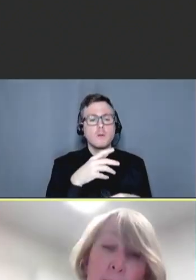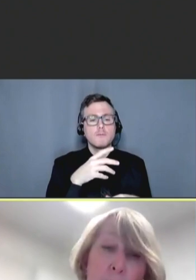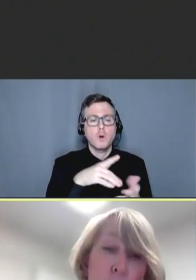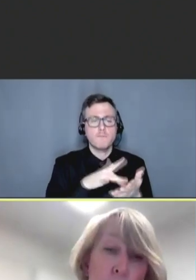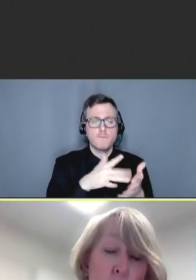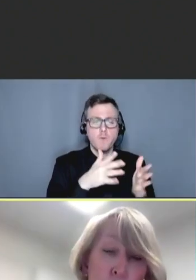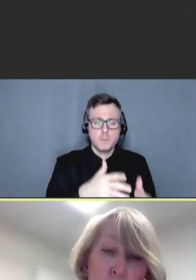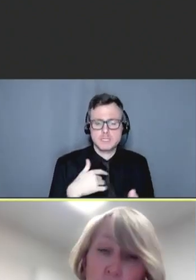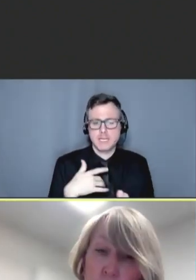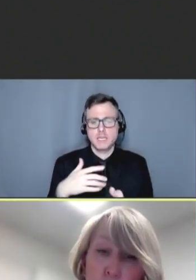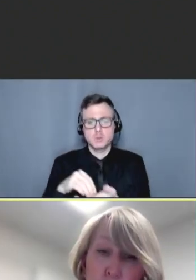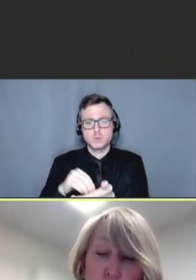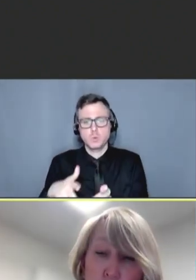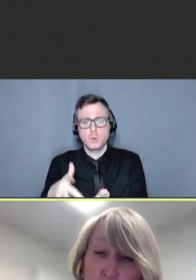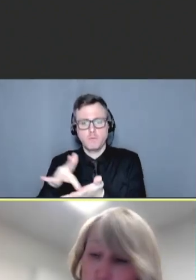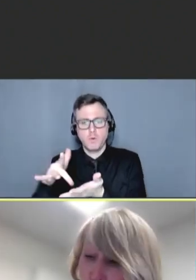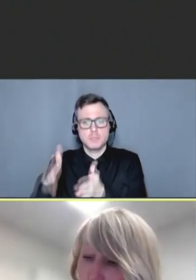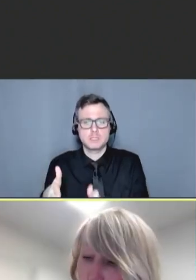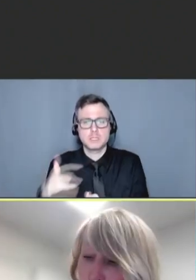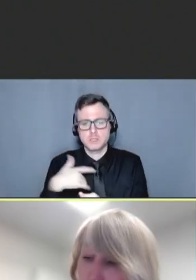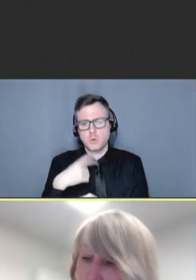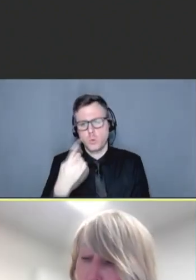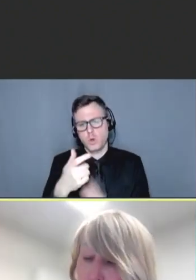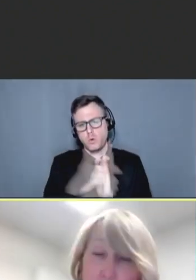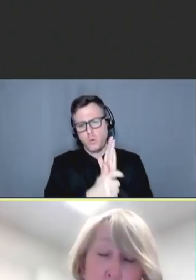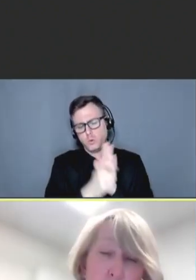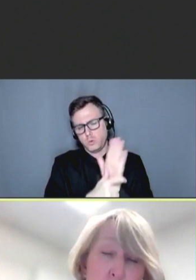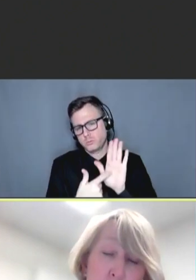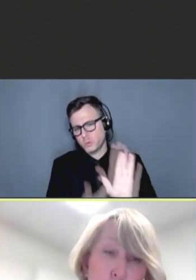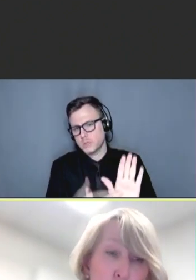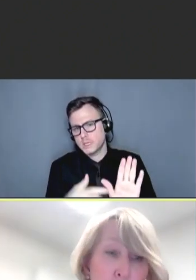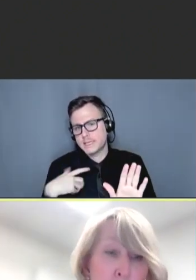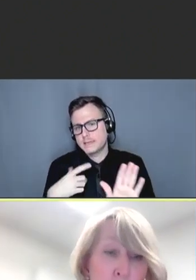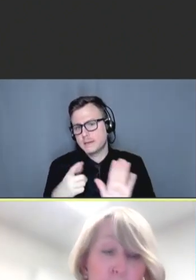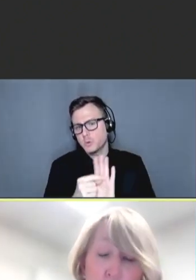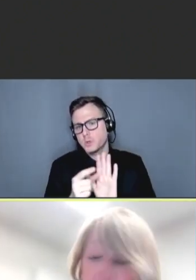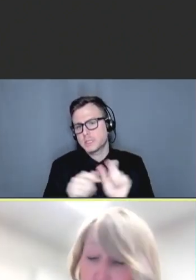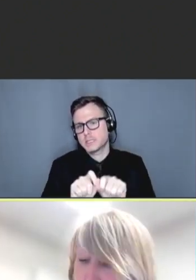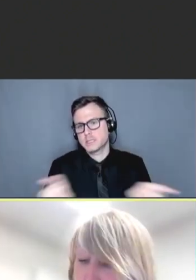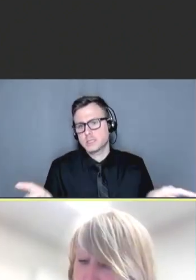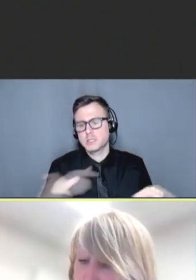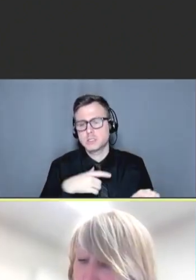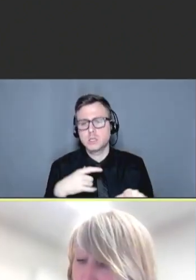We have one article I just want to bring to your attention that's in press in the Journal of the American Pharmacists Association.